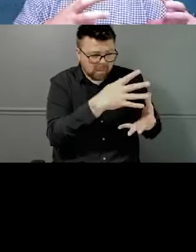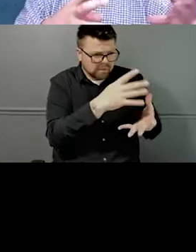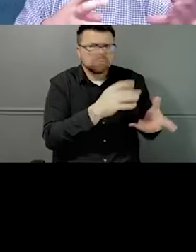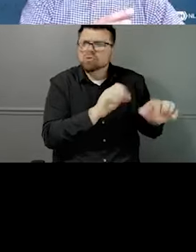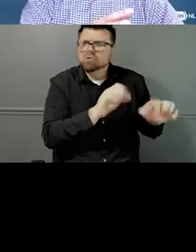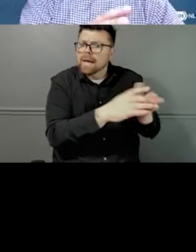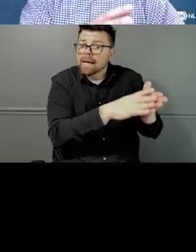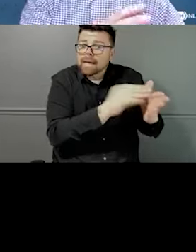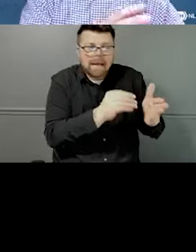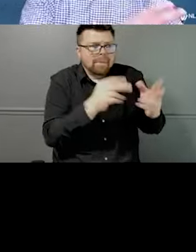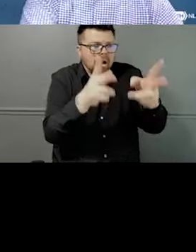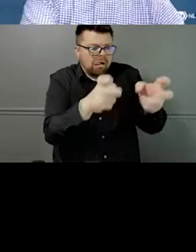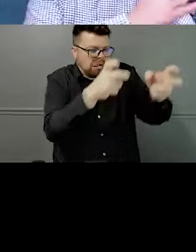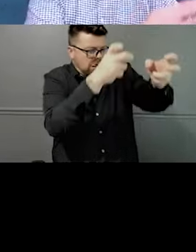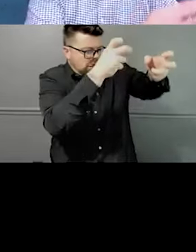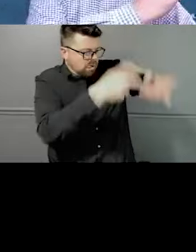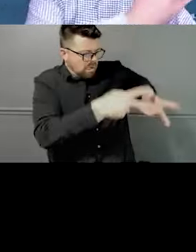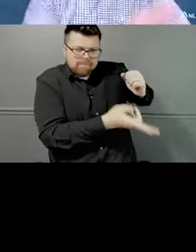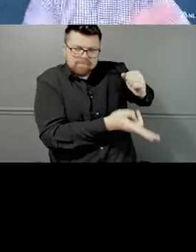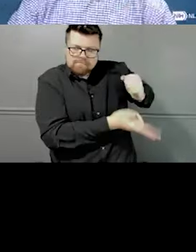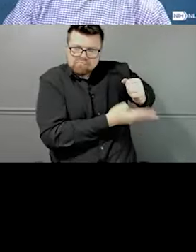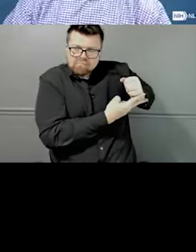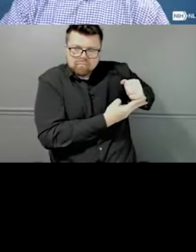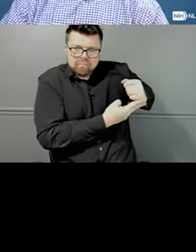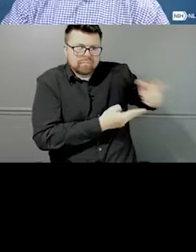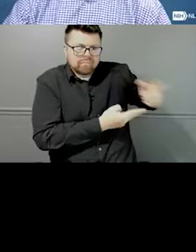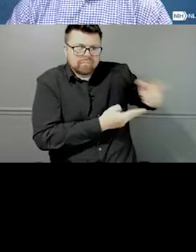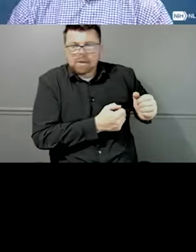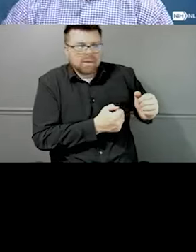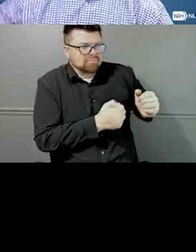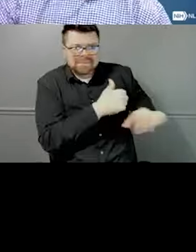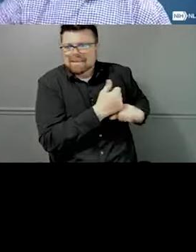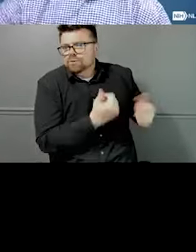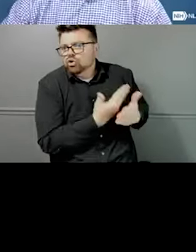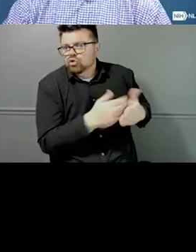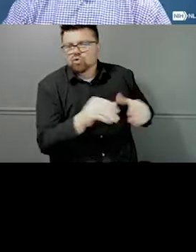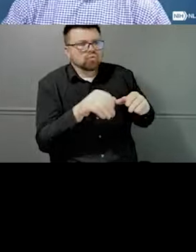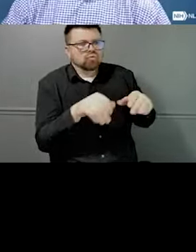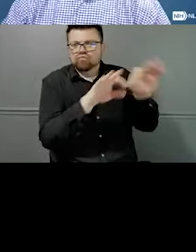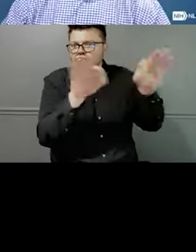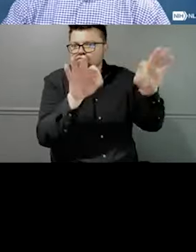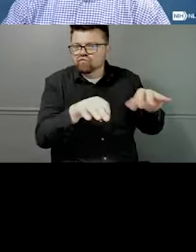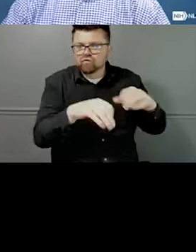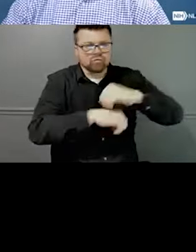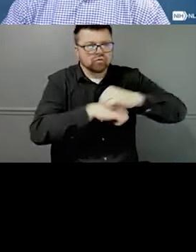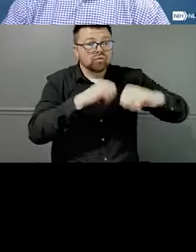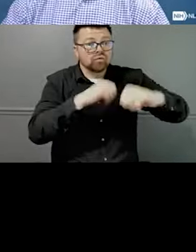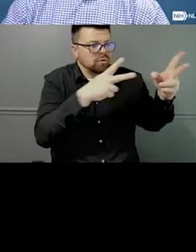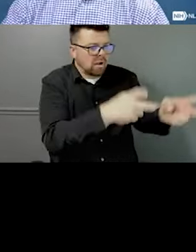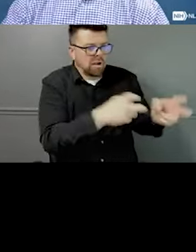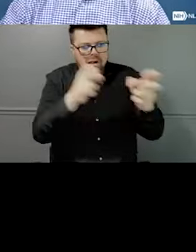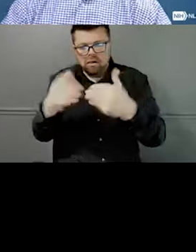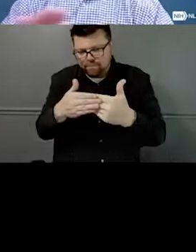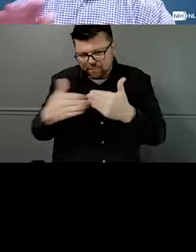out of that document and then put it into a new format to be added as part of your grant application process.